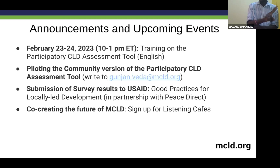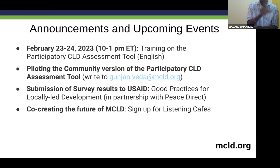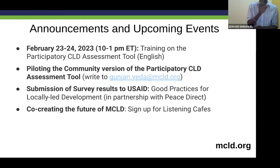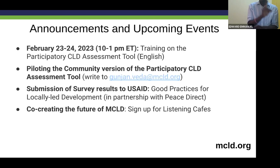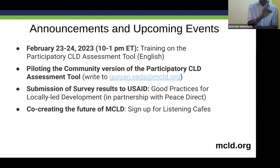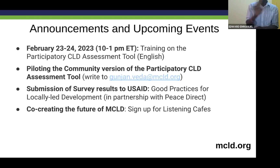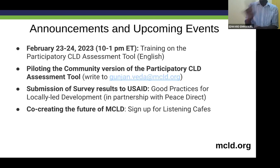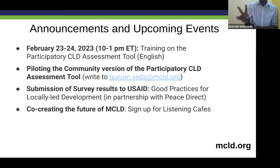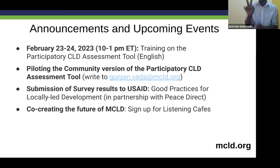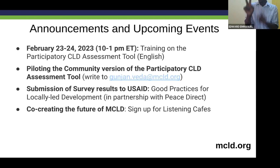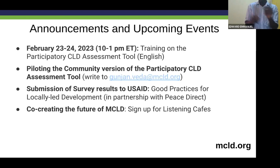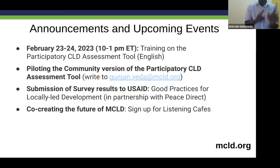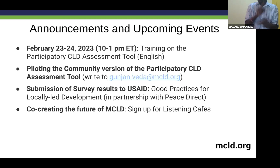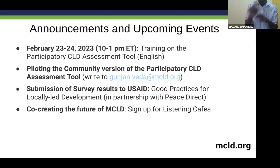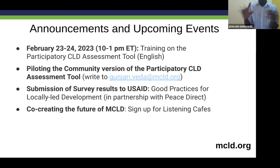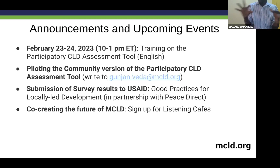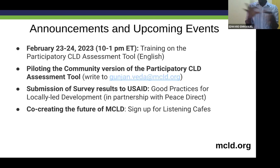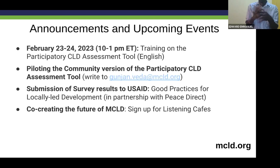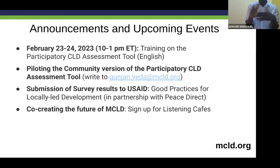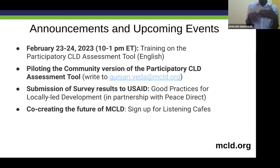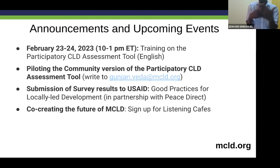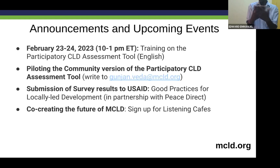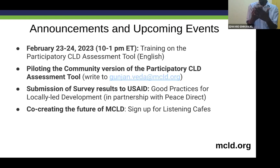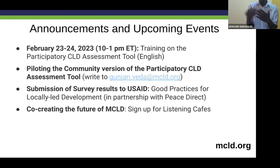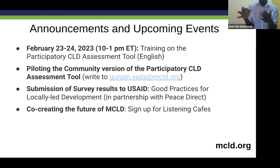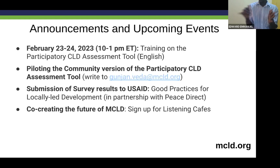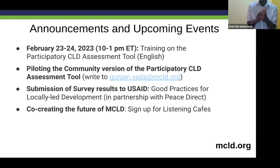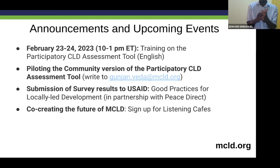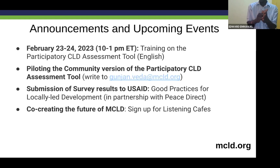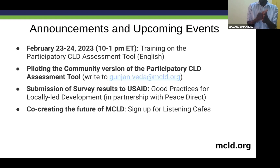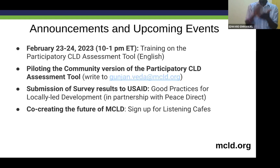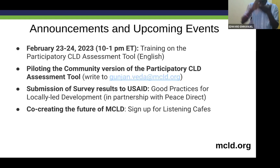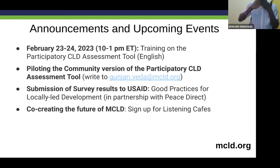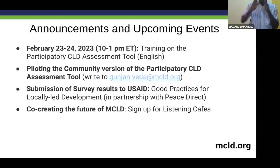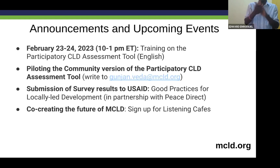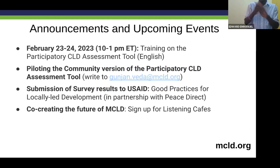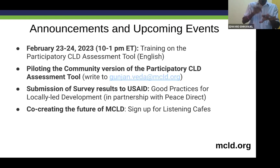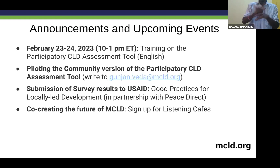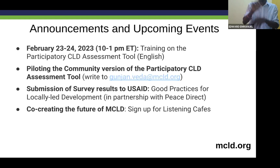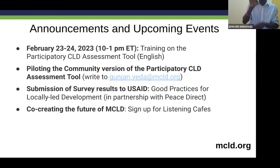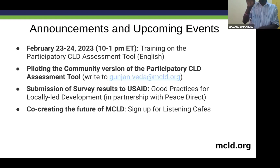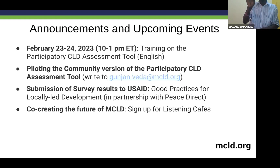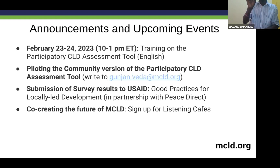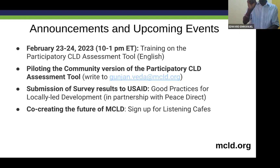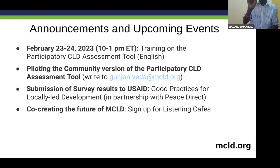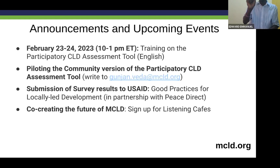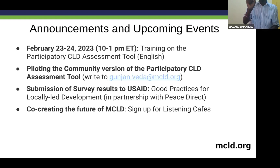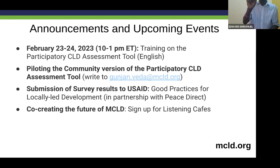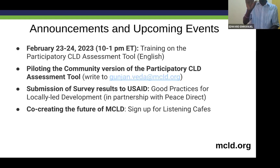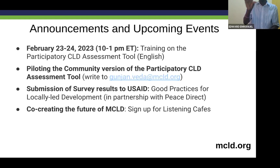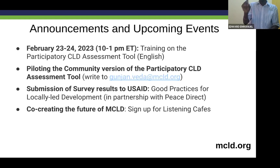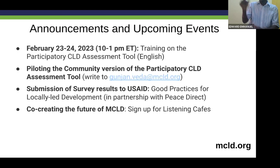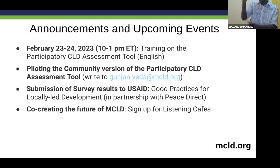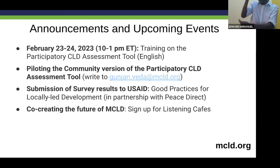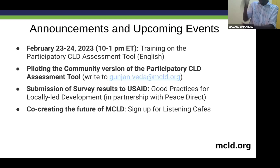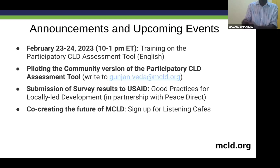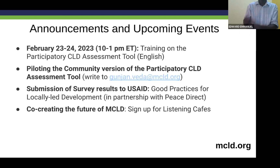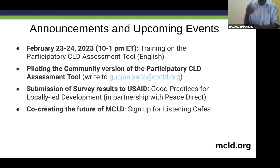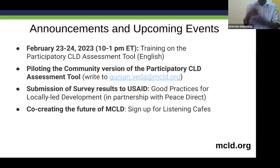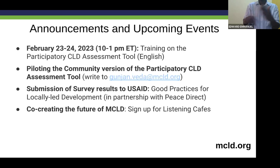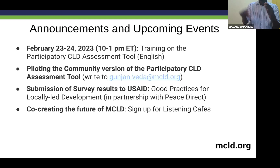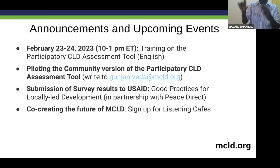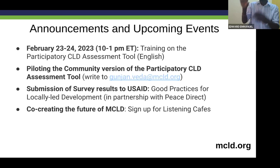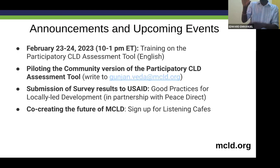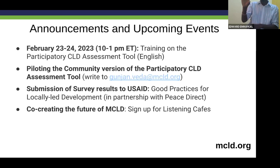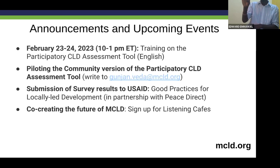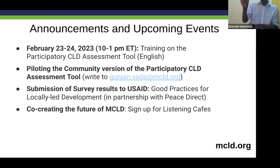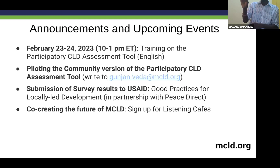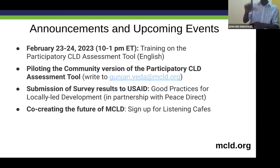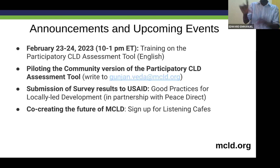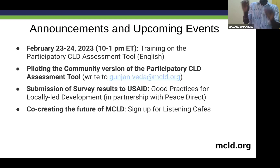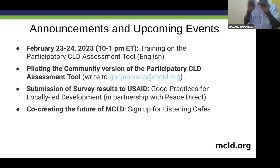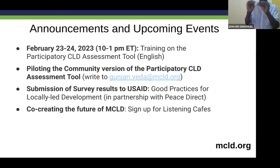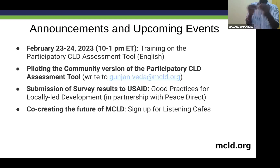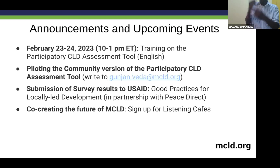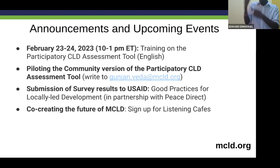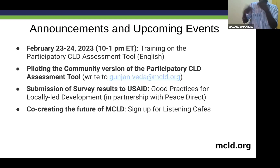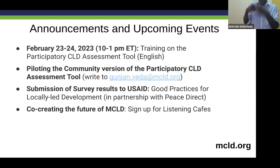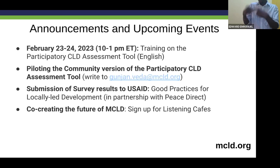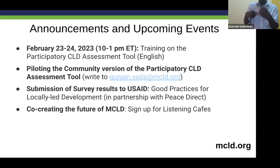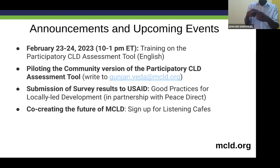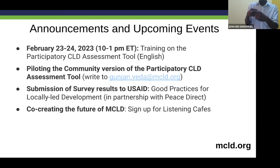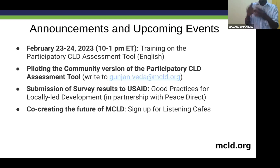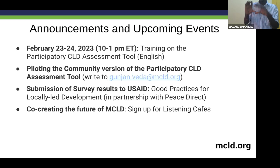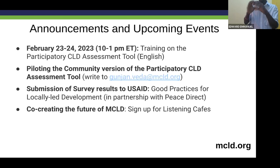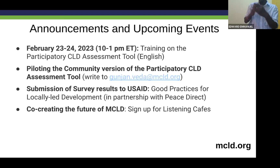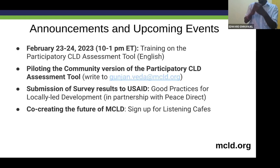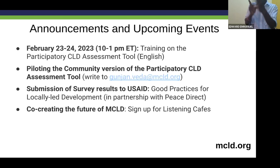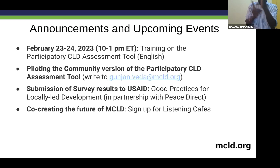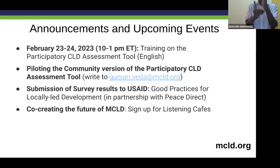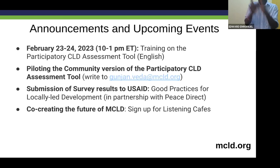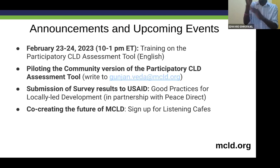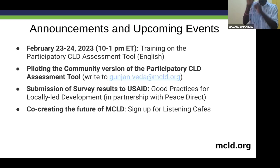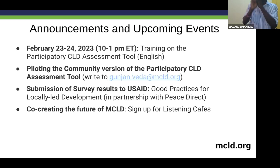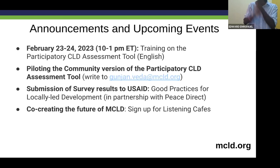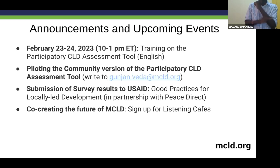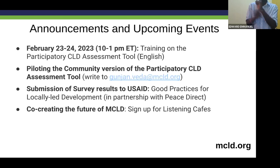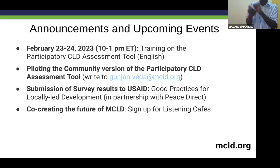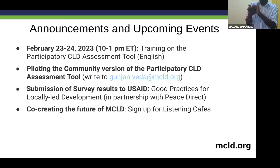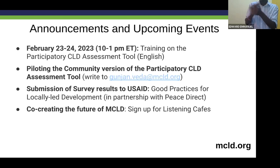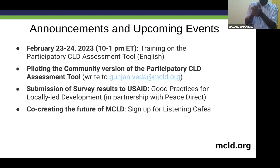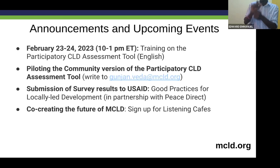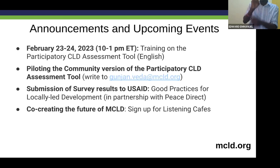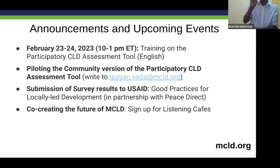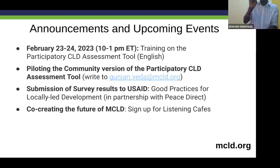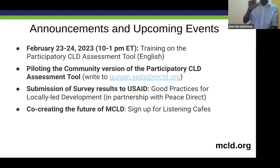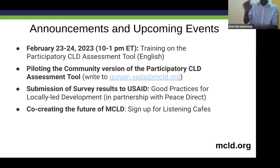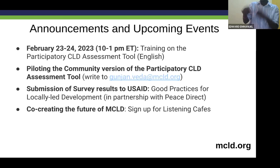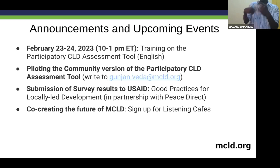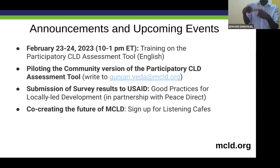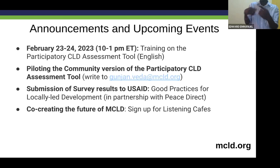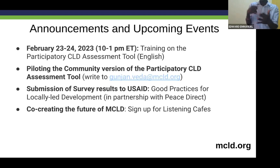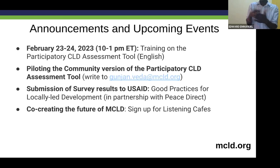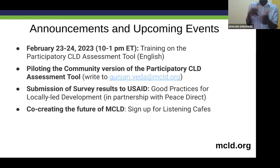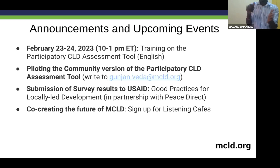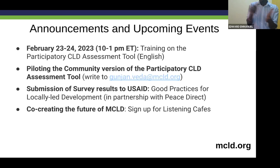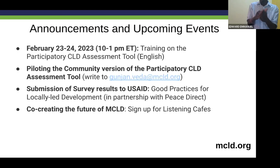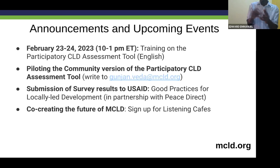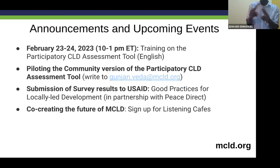We will be compiling all of that we've done that with piece direct, and submitting it to usaid to reflect what community, based and local organizations think about community-LED development and locally LED developments and how Usaid should go about it so that was a very quick look at some of our